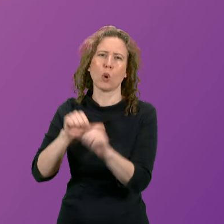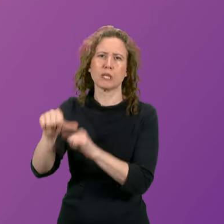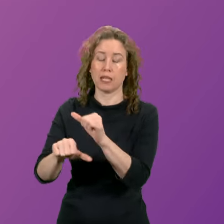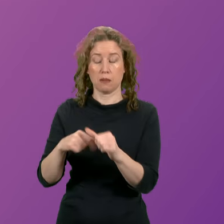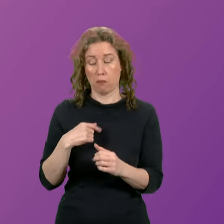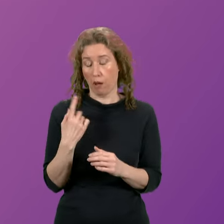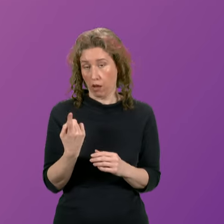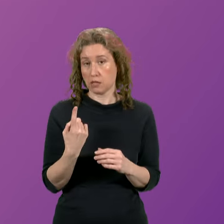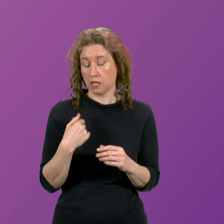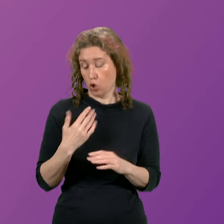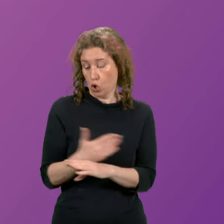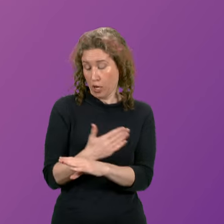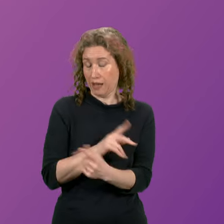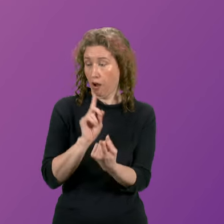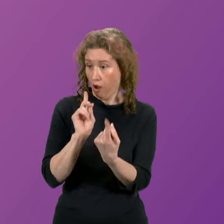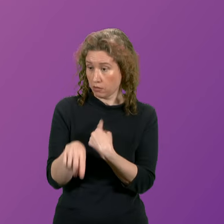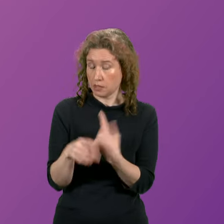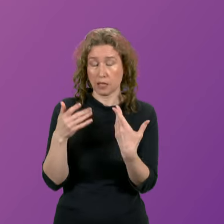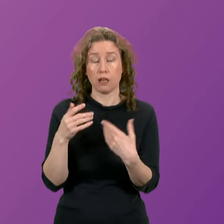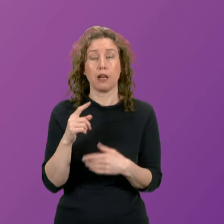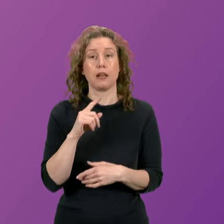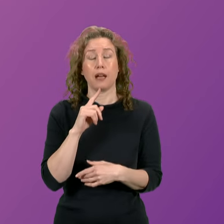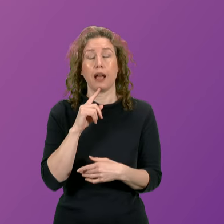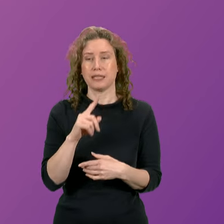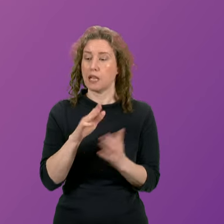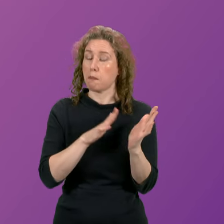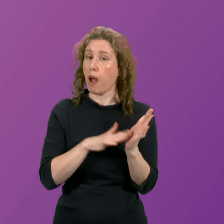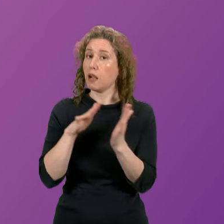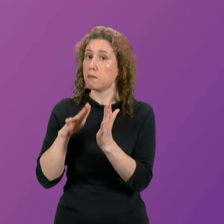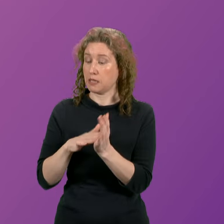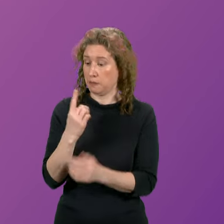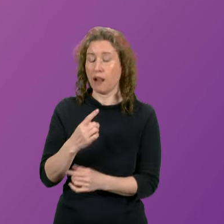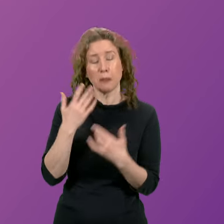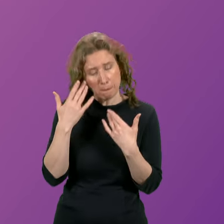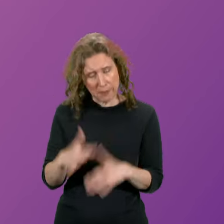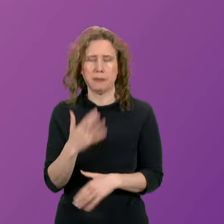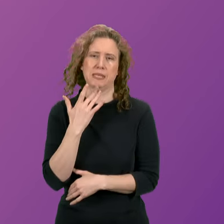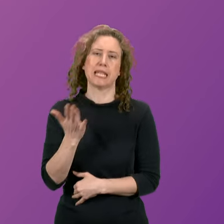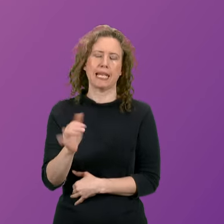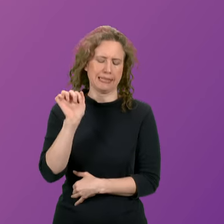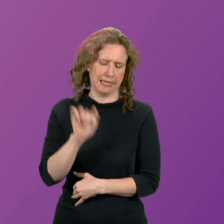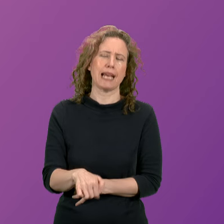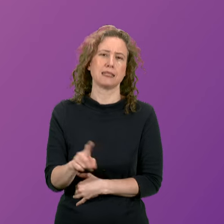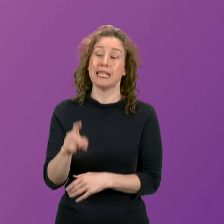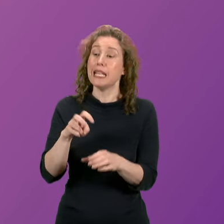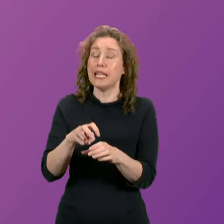In my earlier answer, I said that Michael Matheson had made mistakes. He resigned and